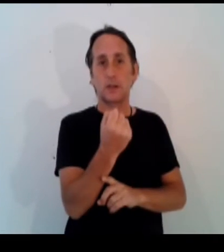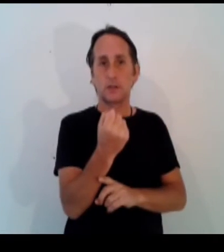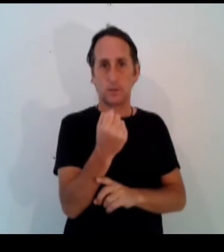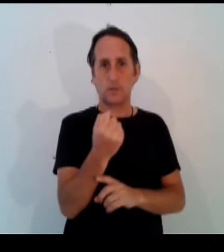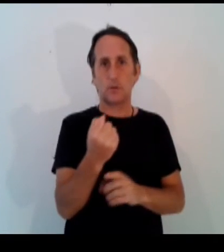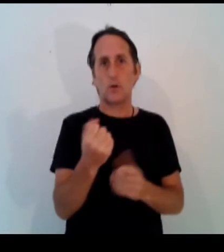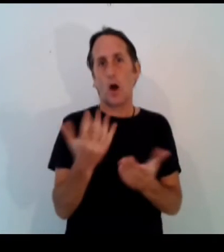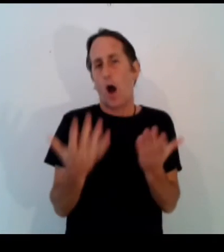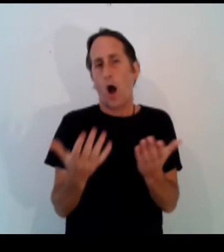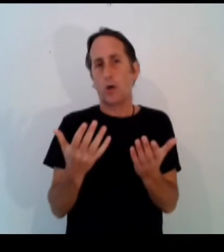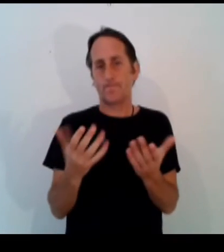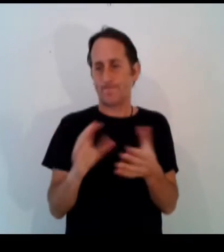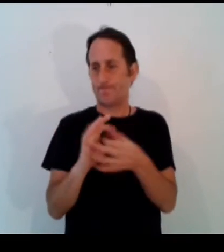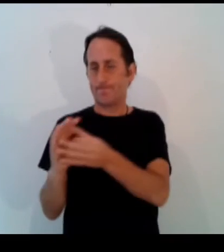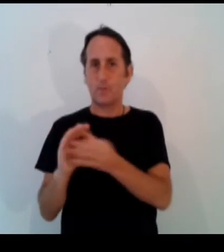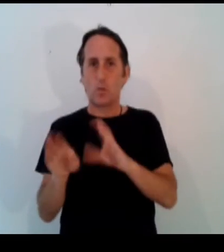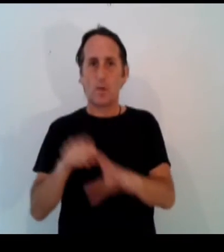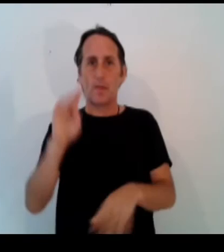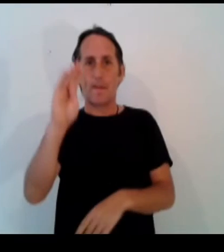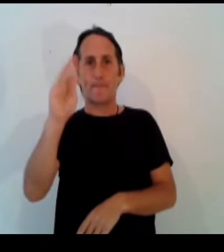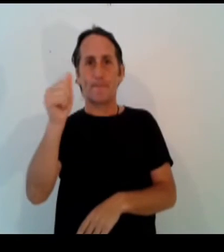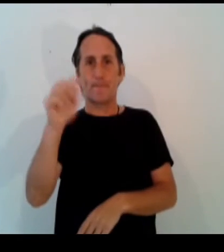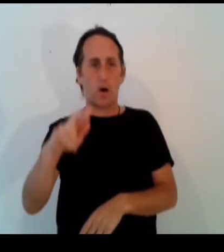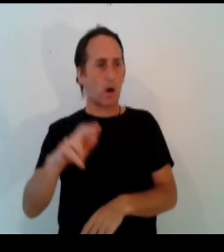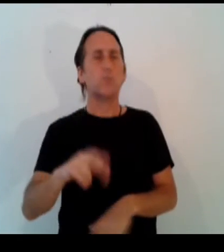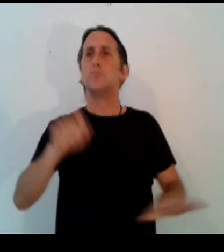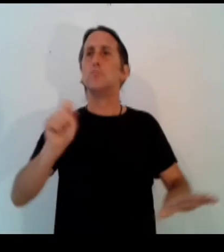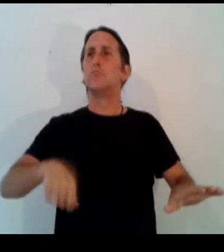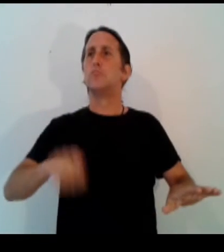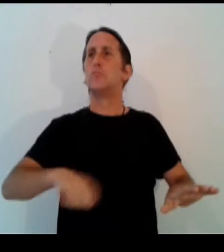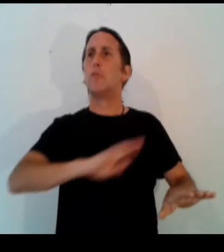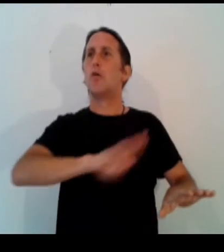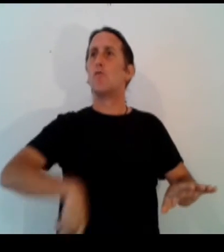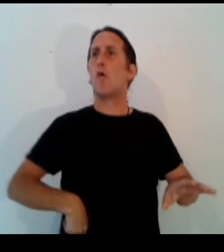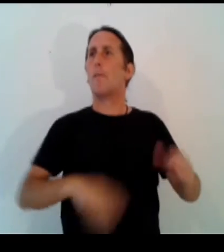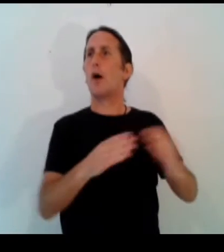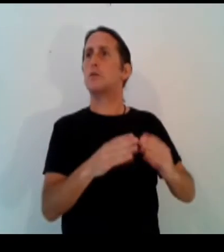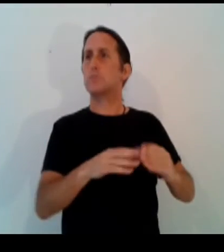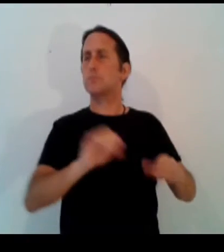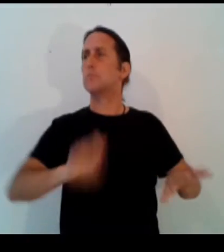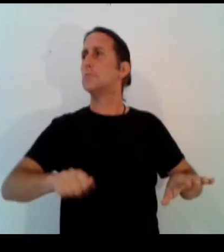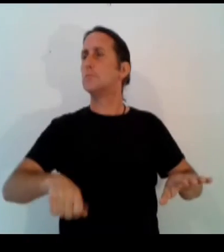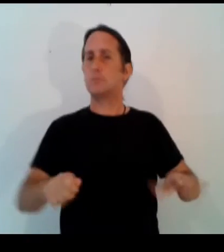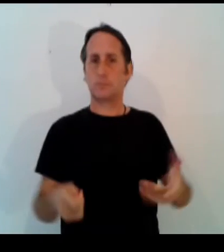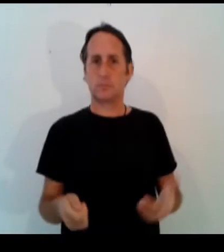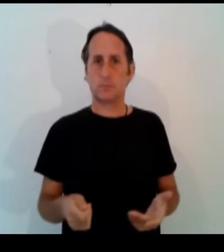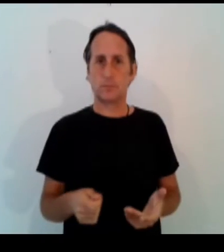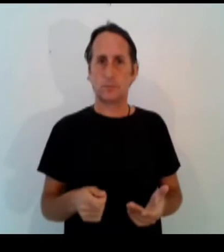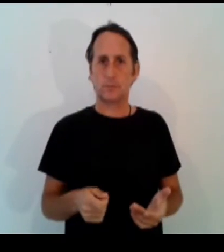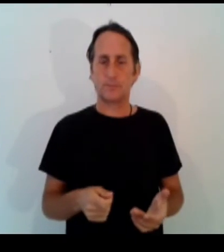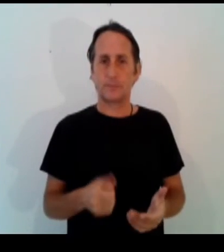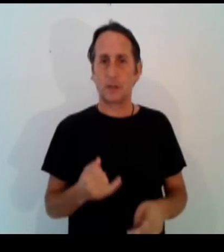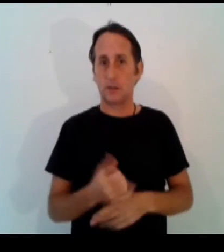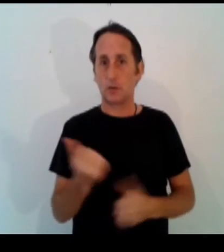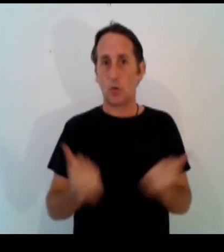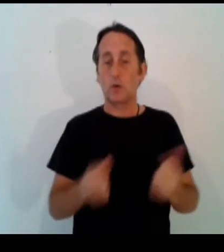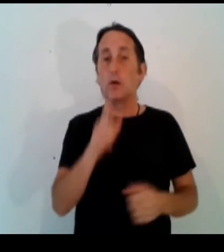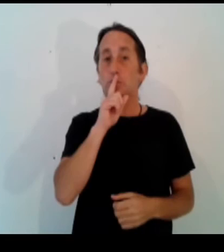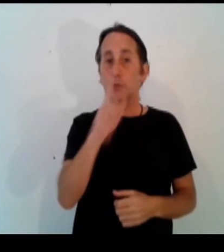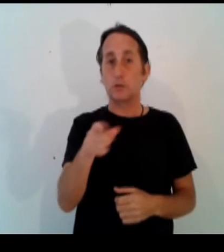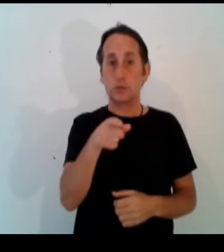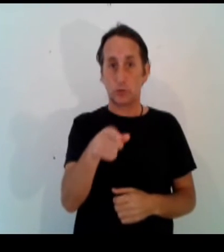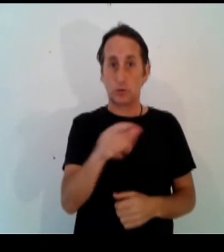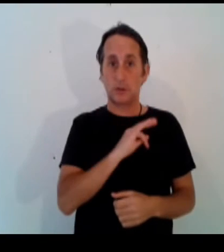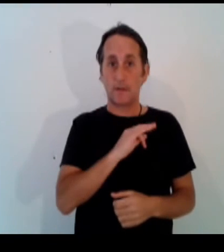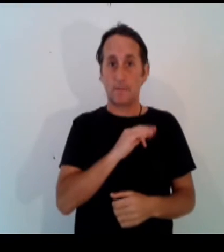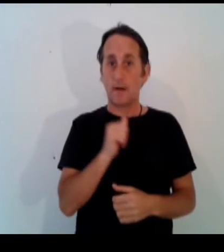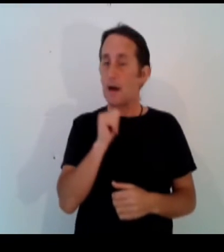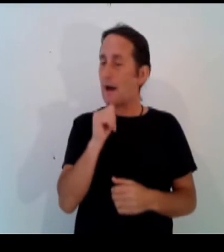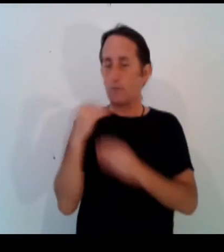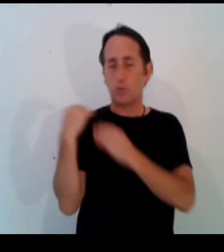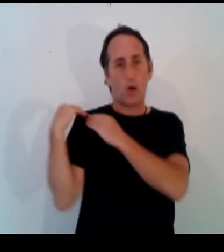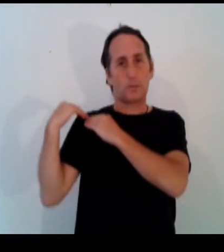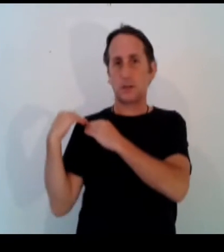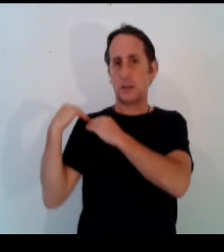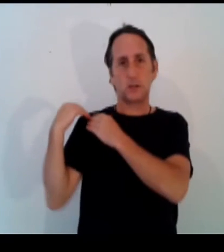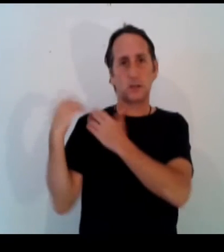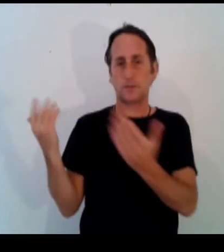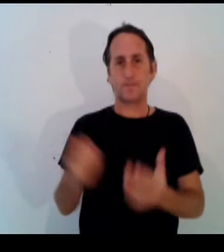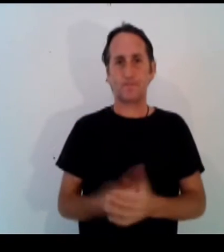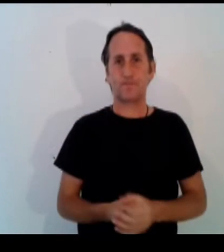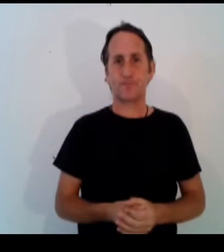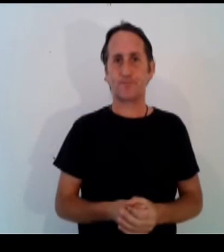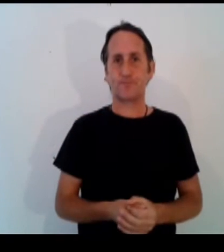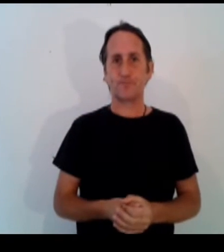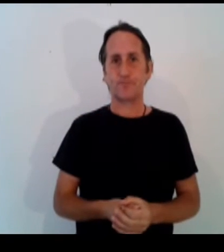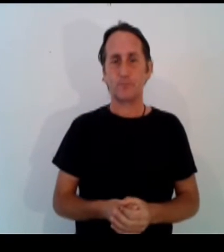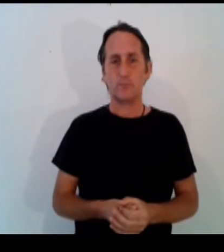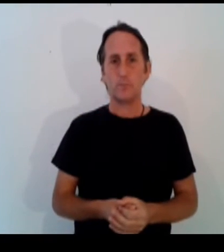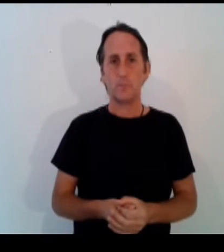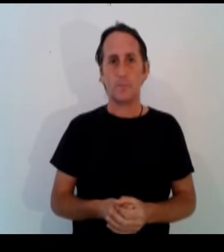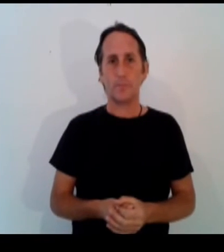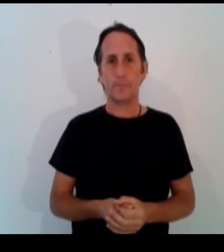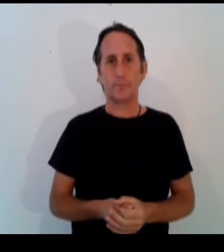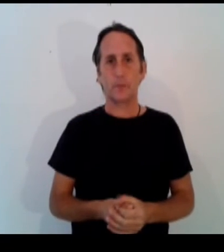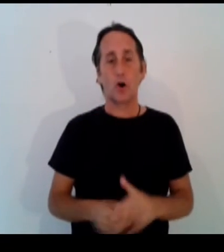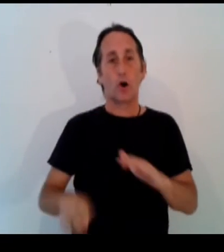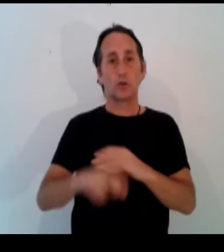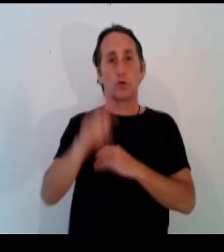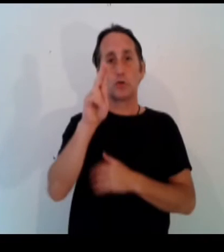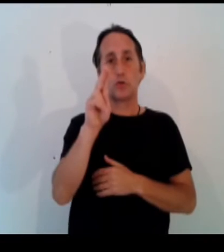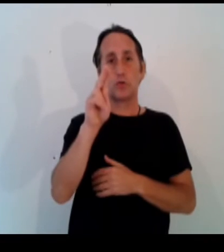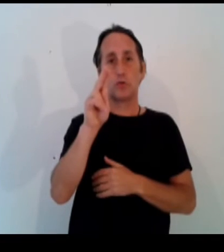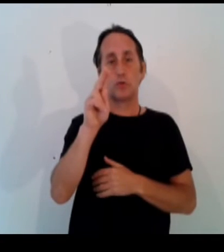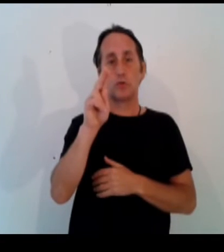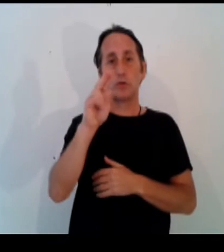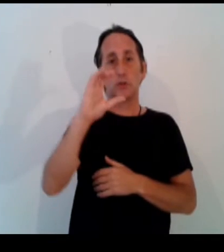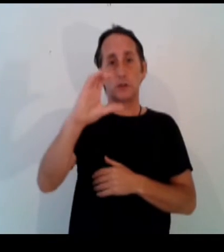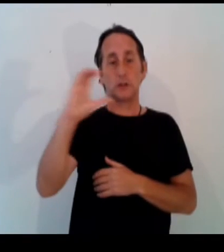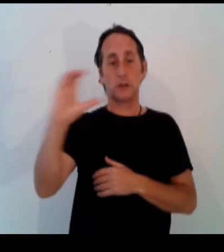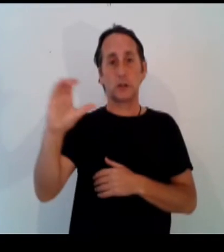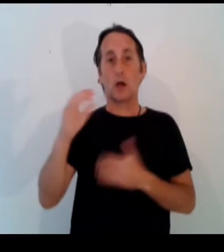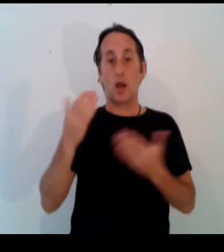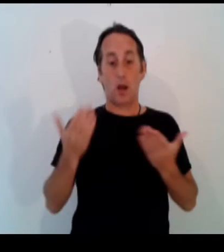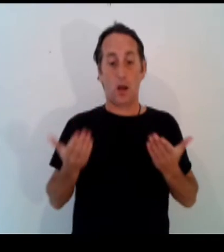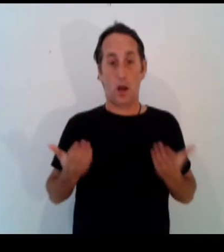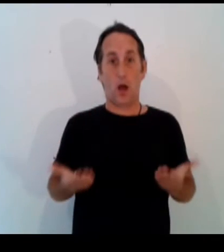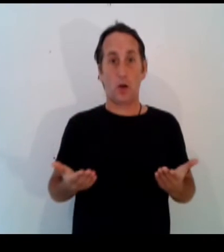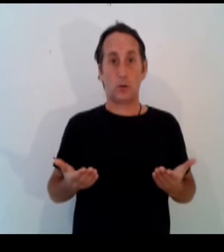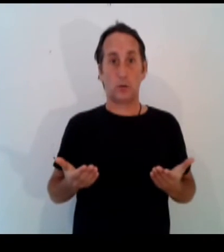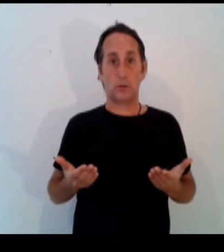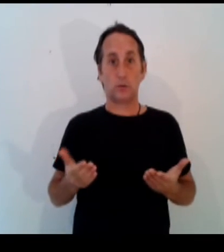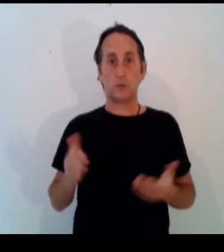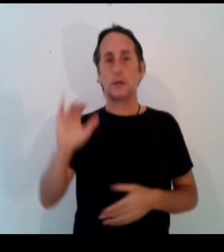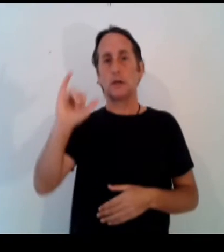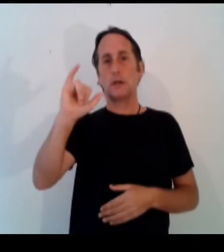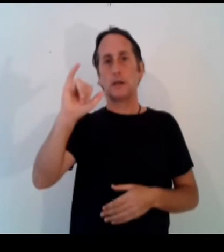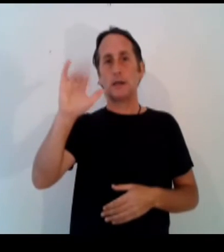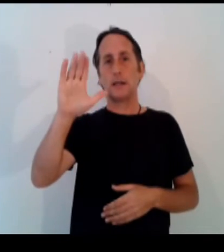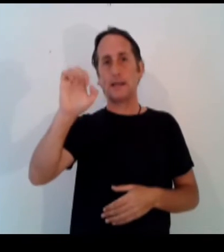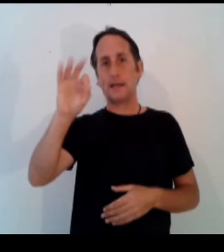with the complicity of the BAR association and other court systems. but you have no obligation under the Universal Commercial Code, it's now illegal for them to do so